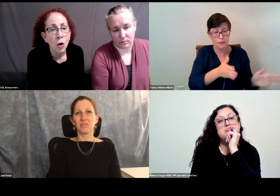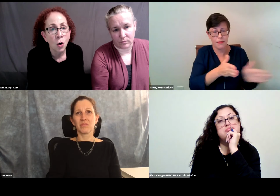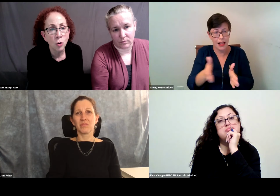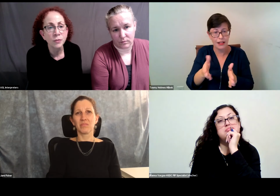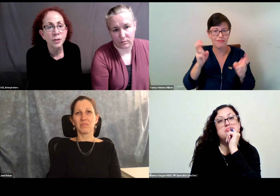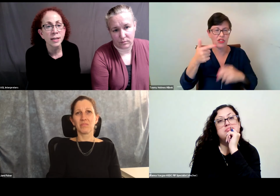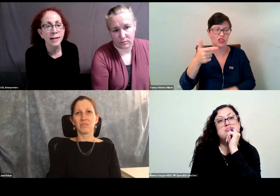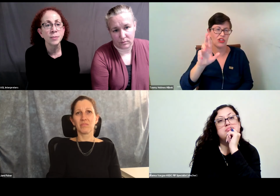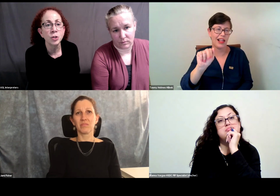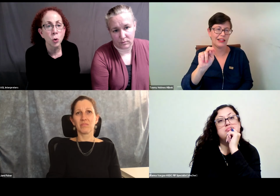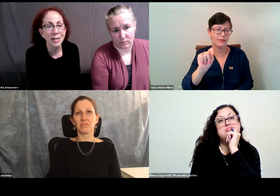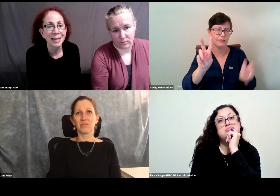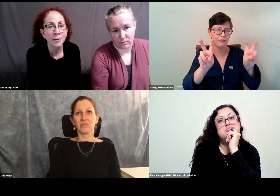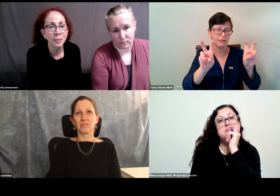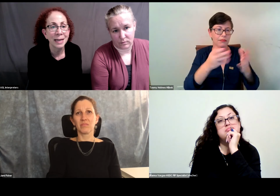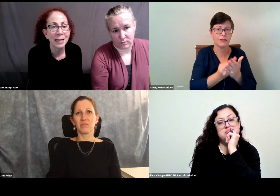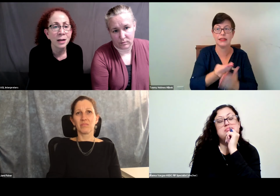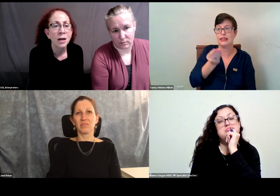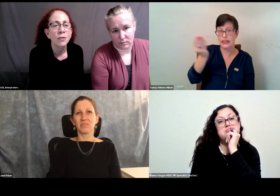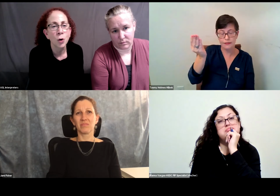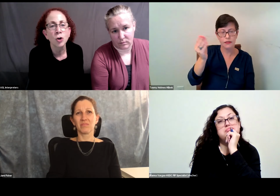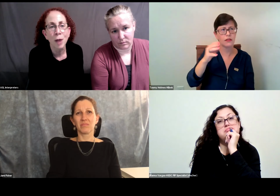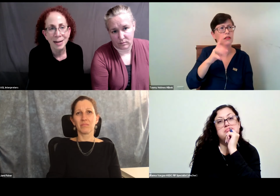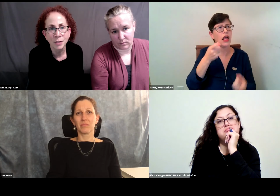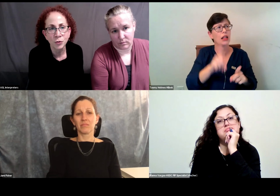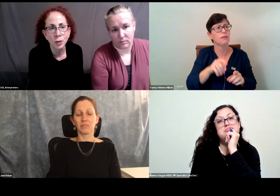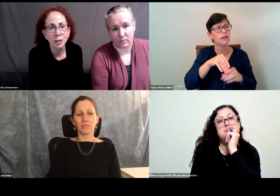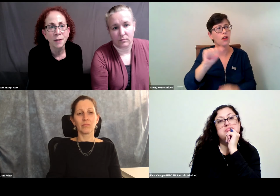All of this has to be noted in the plan for a grant, if you will, and then